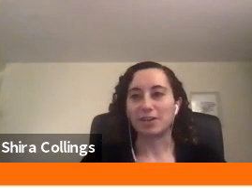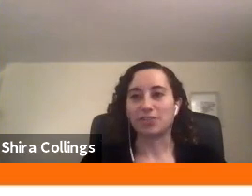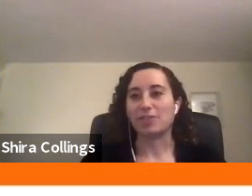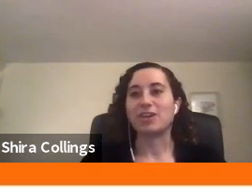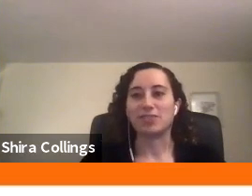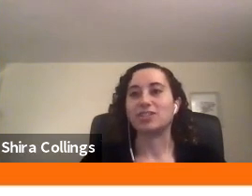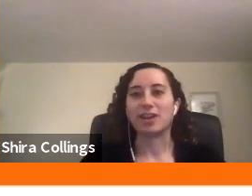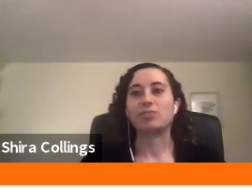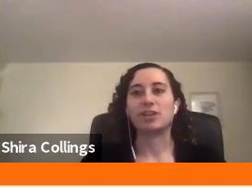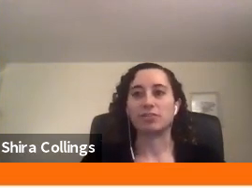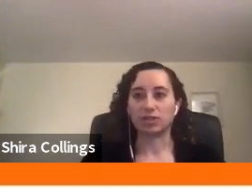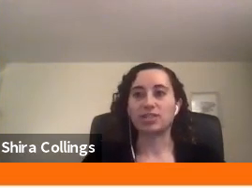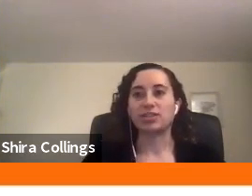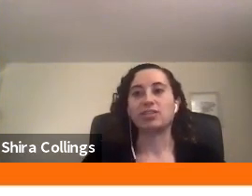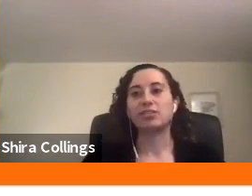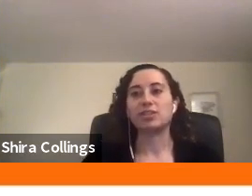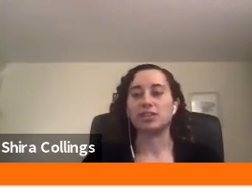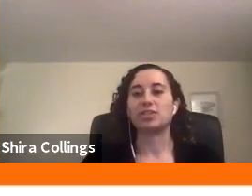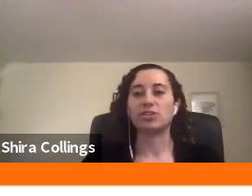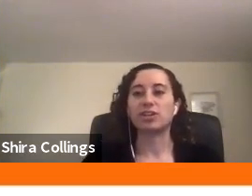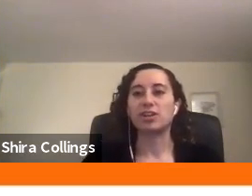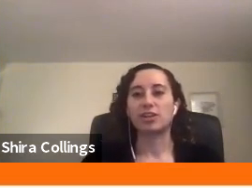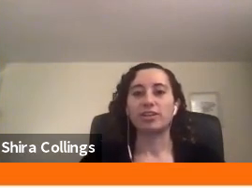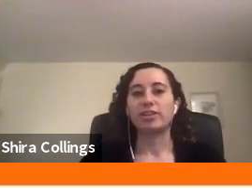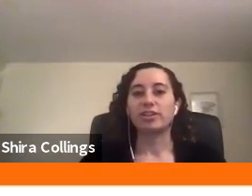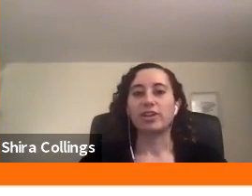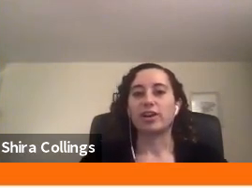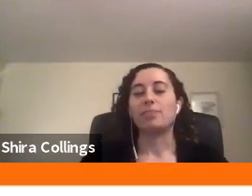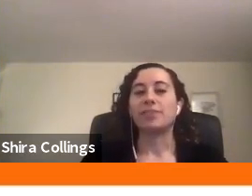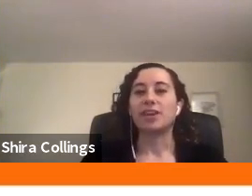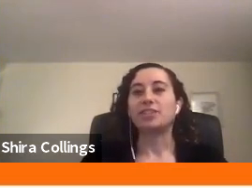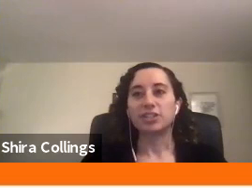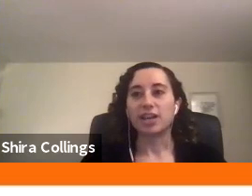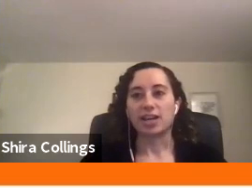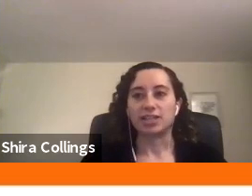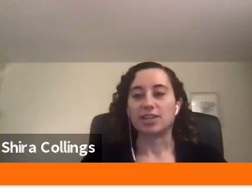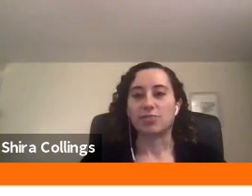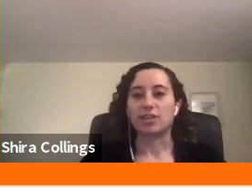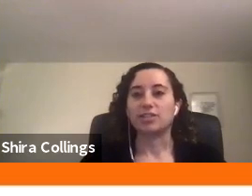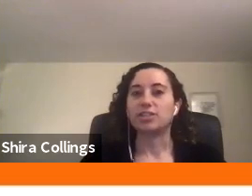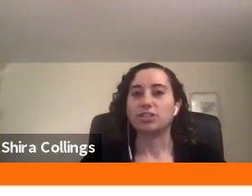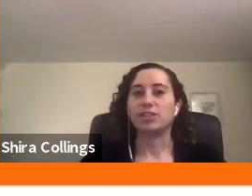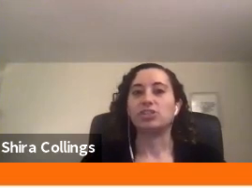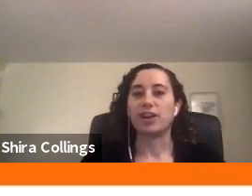be due to disordered eating, and if so, by kind of reinforcing them for that behavior is that reinforcing the